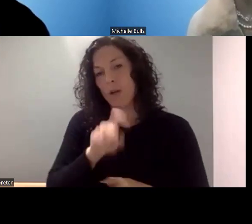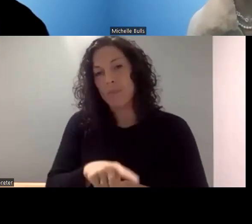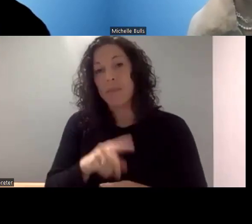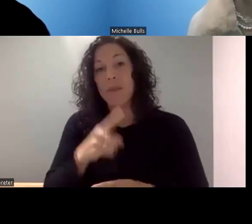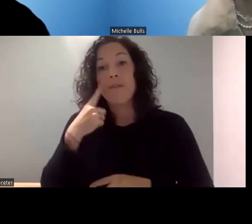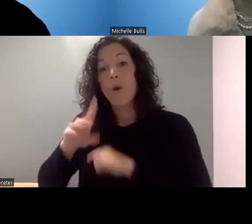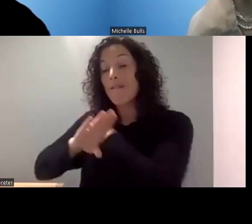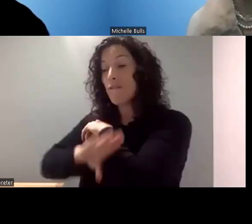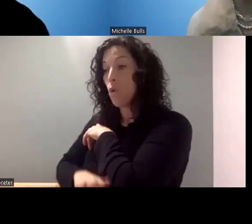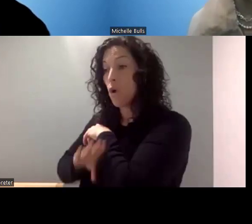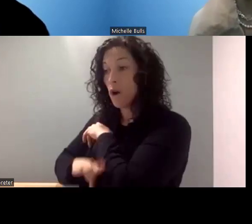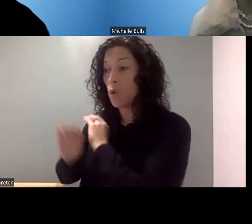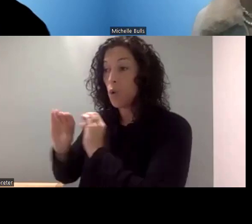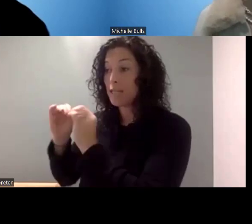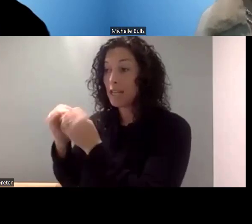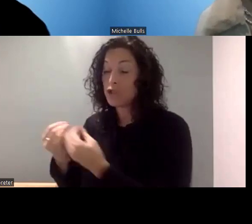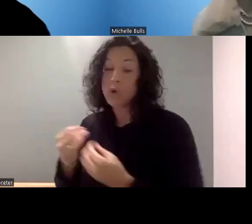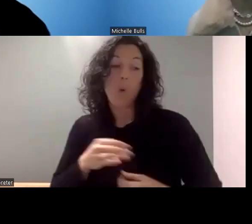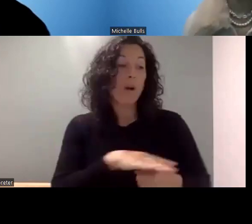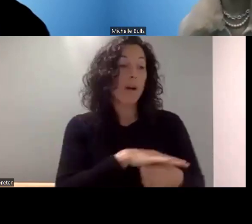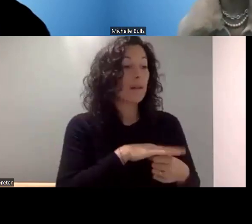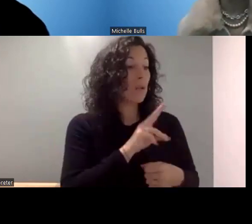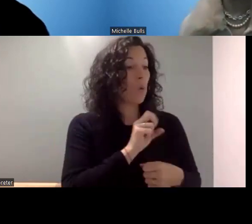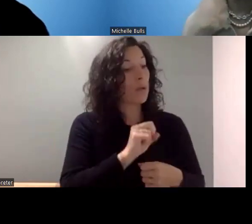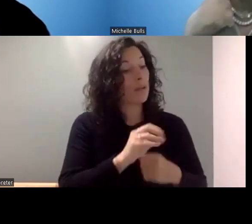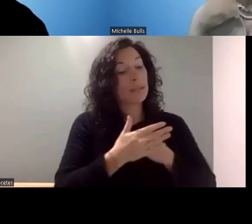or those domestic organizations collaborating with foreign organizations.